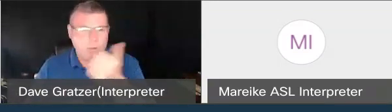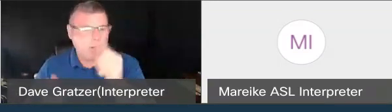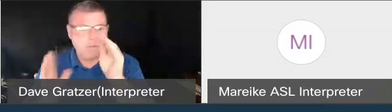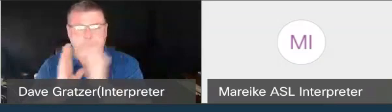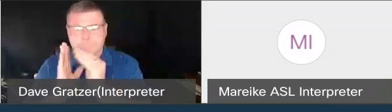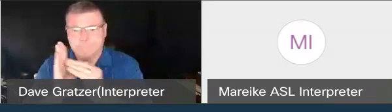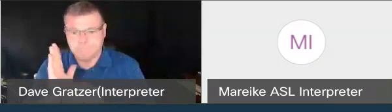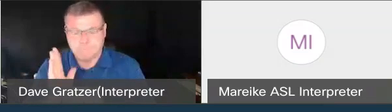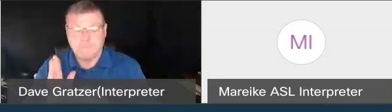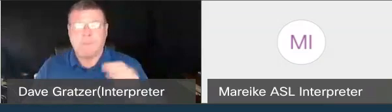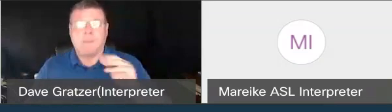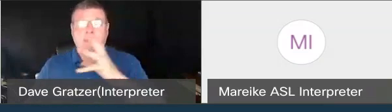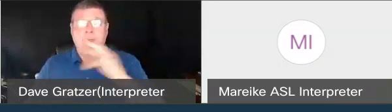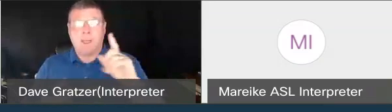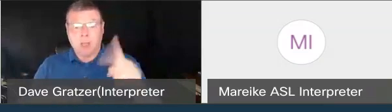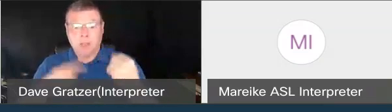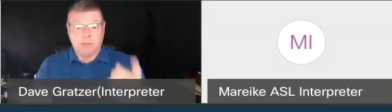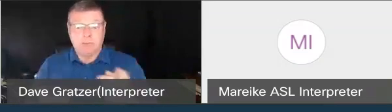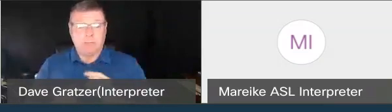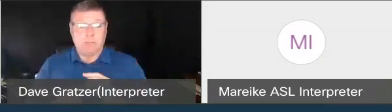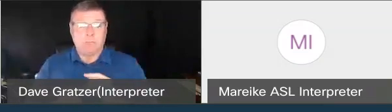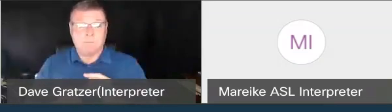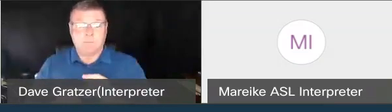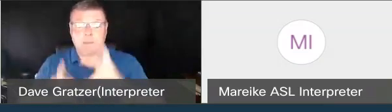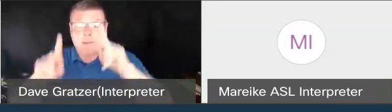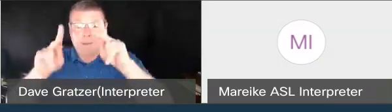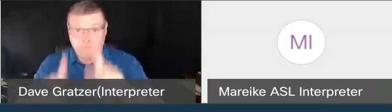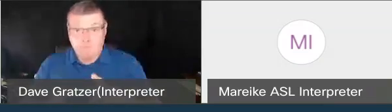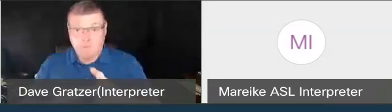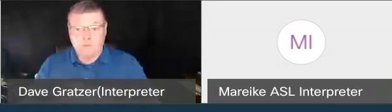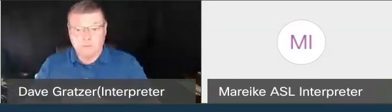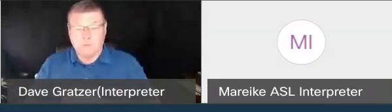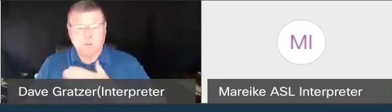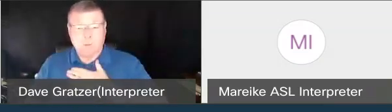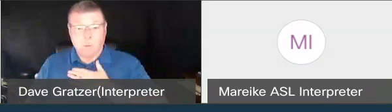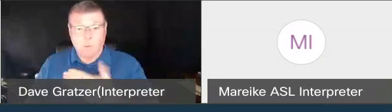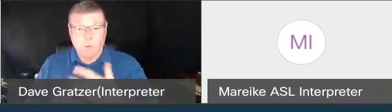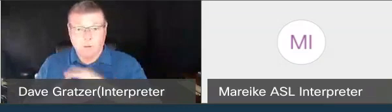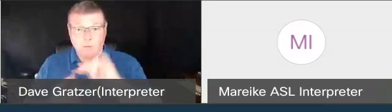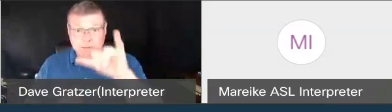And as long as, uh, the individual is kind of willing to stay, then great, otherwise,